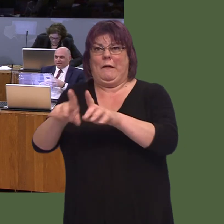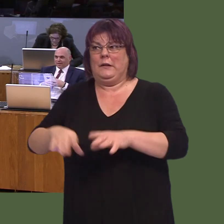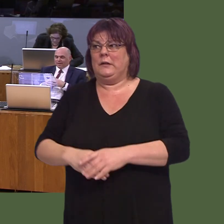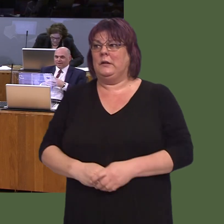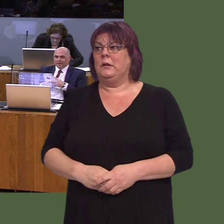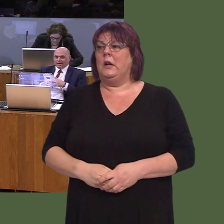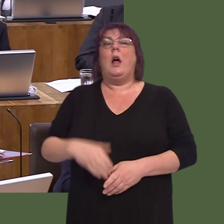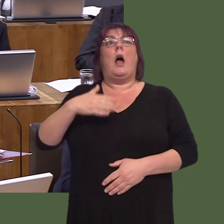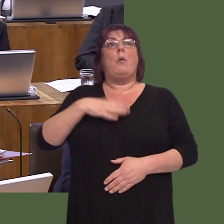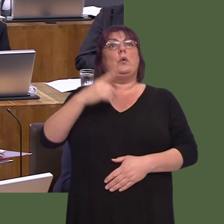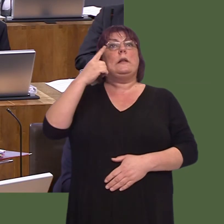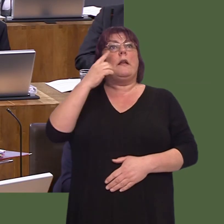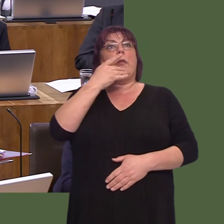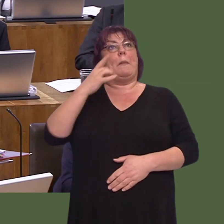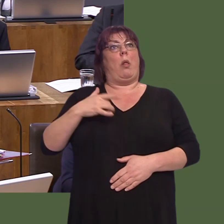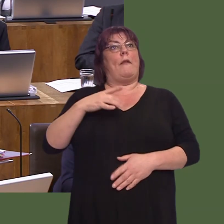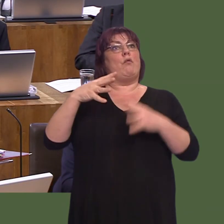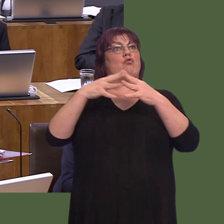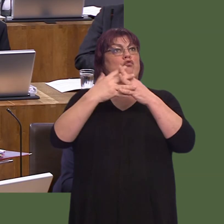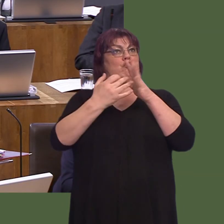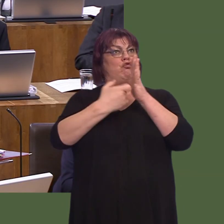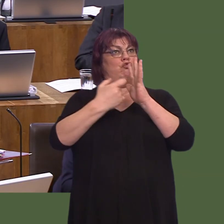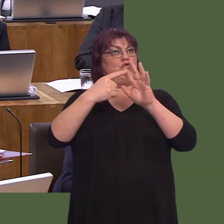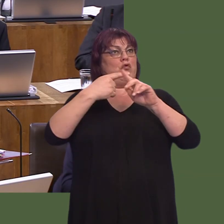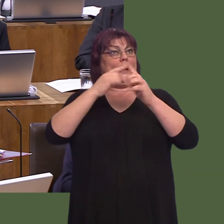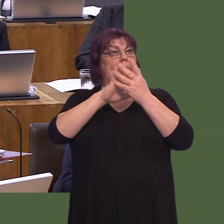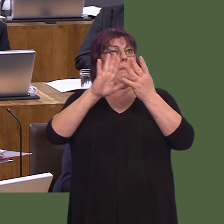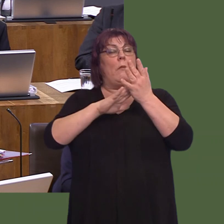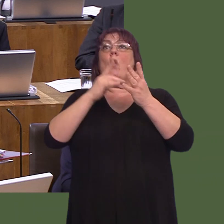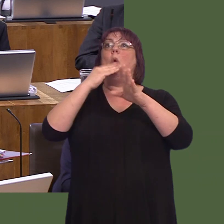I want to see, for the people of Wrexham and those who are commuting to Wrexham industrial